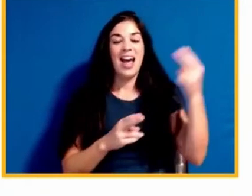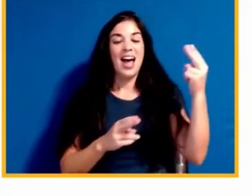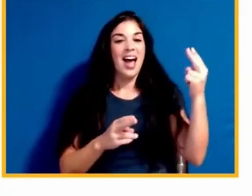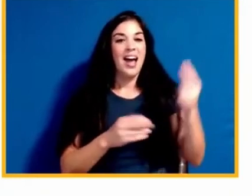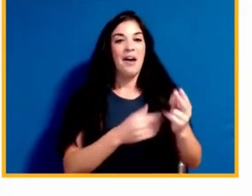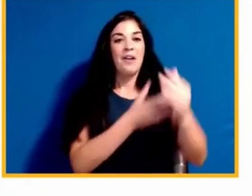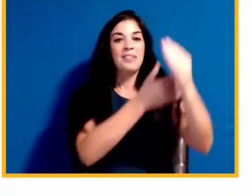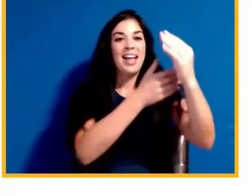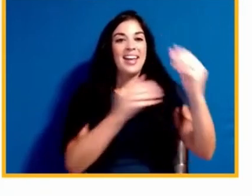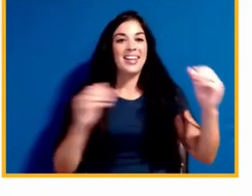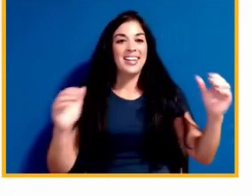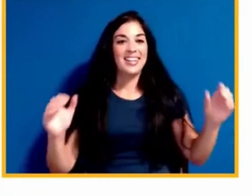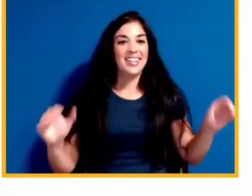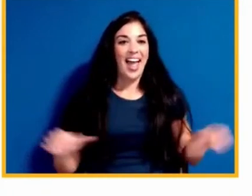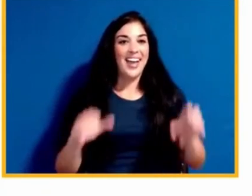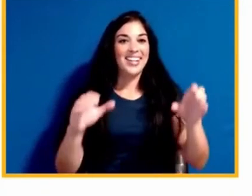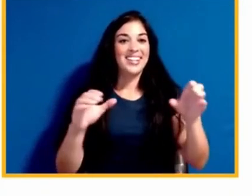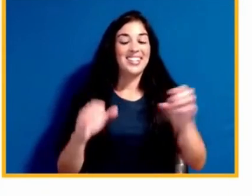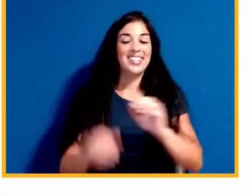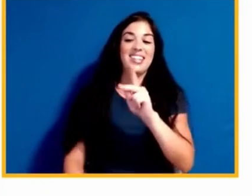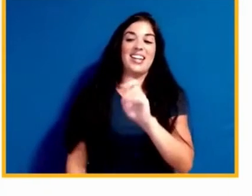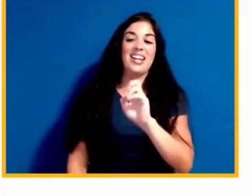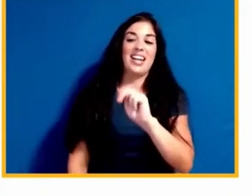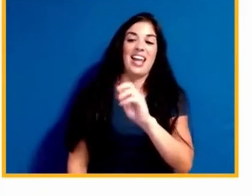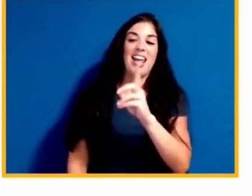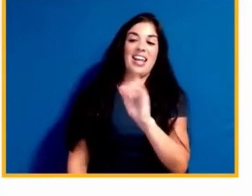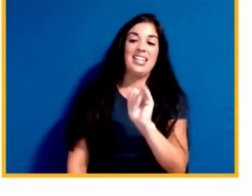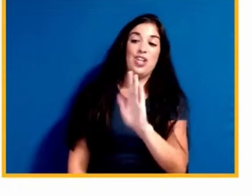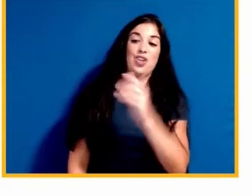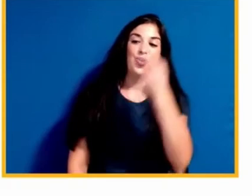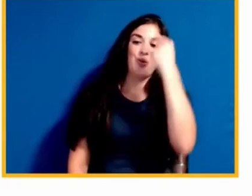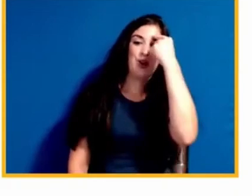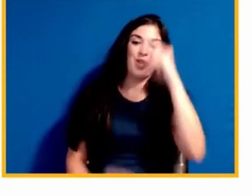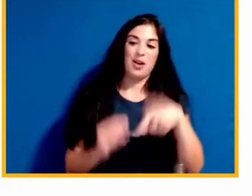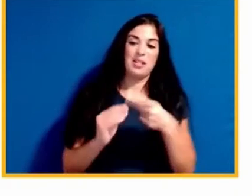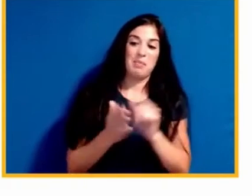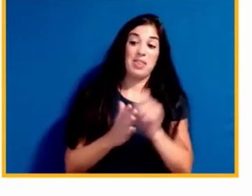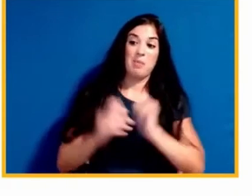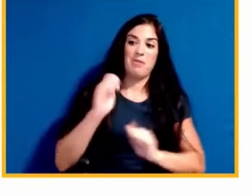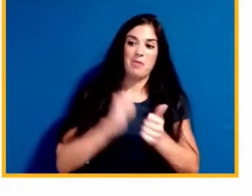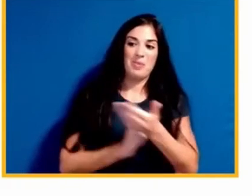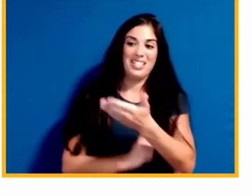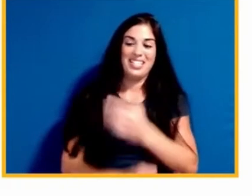So Kendi, I'd love to call on you to hear your thoughts on Yu Puffin's performance.